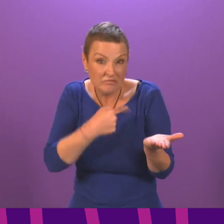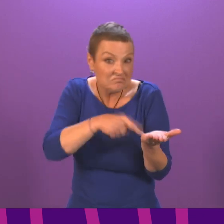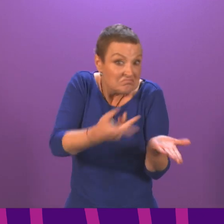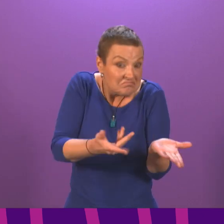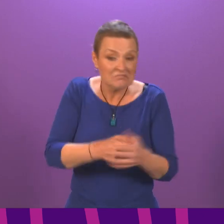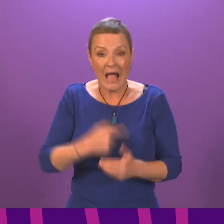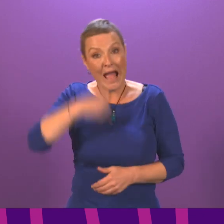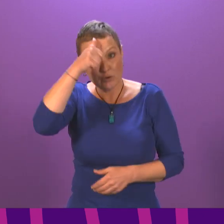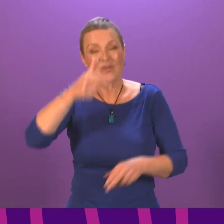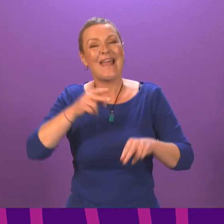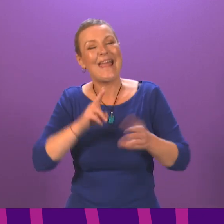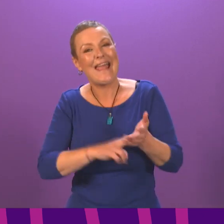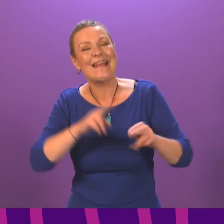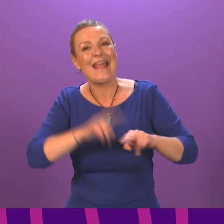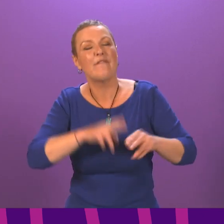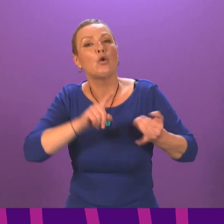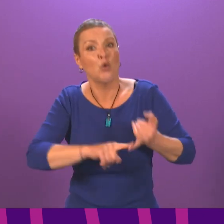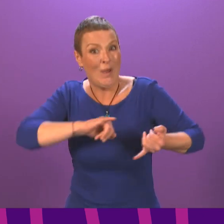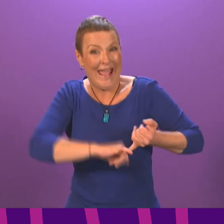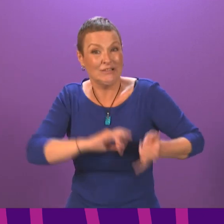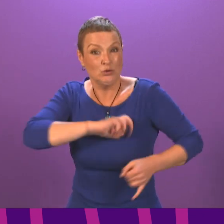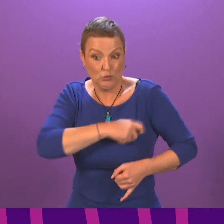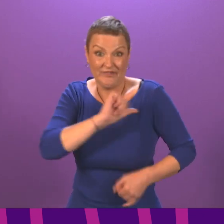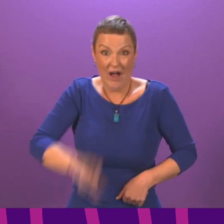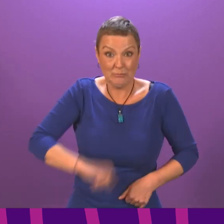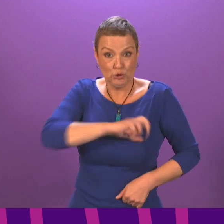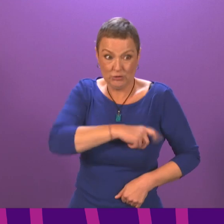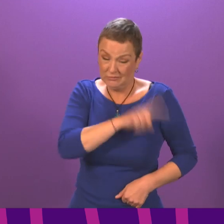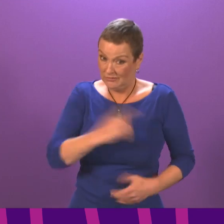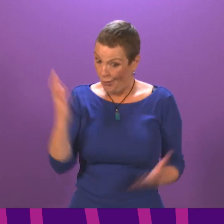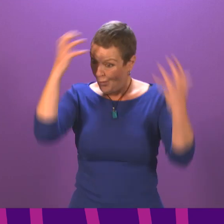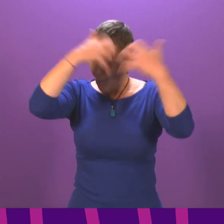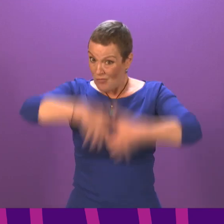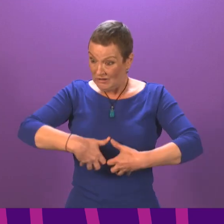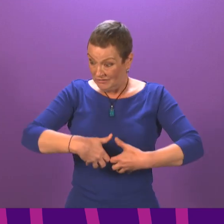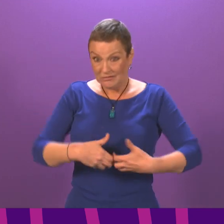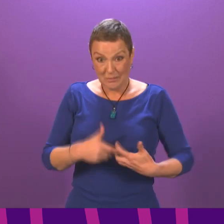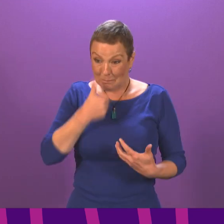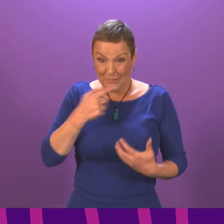I know that NFUS, like others, is concerned about fly-tipping. Organisations such as NFUS